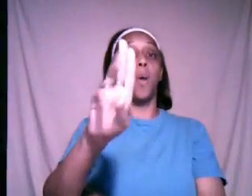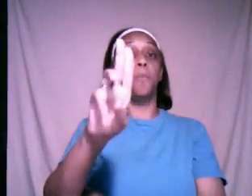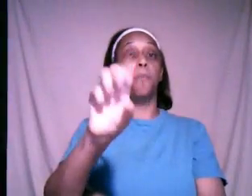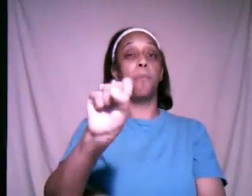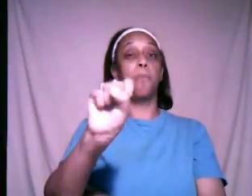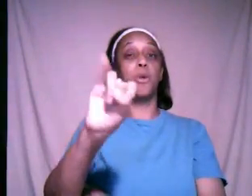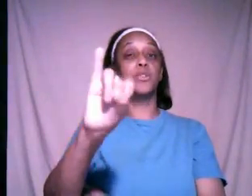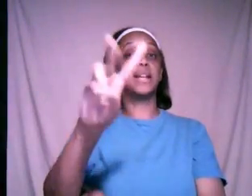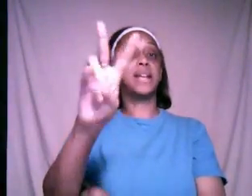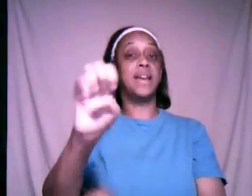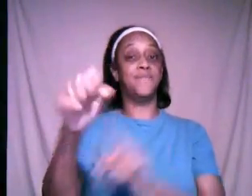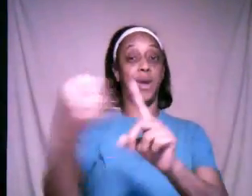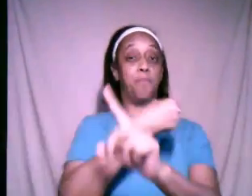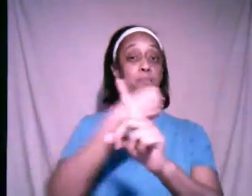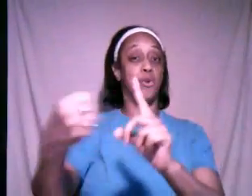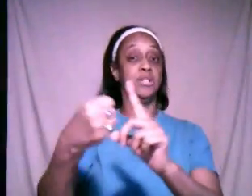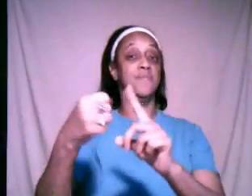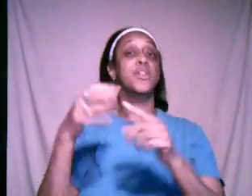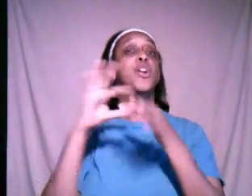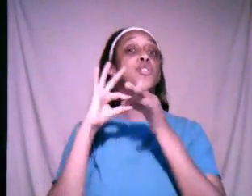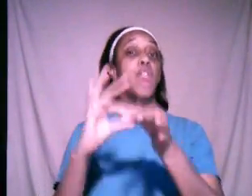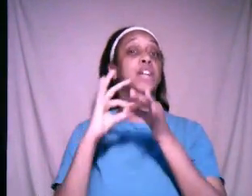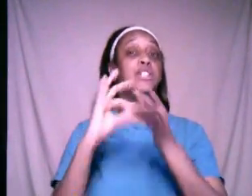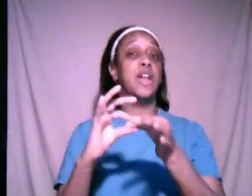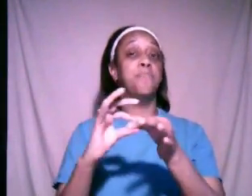abusive relationship,